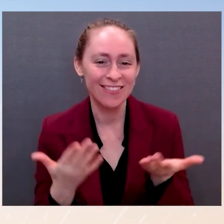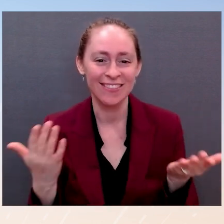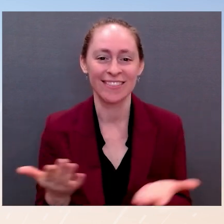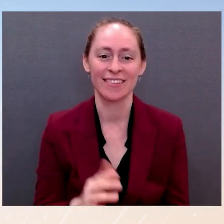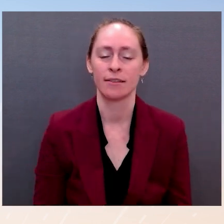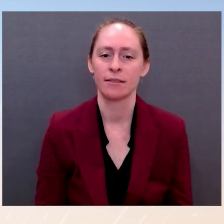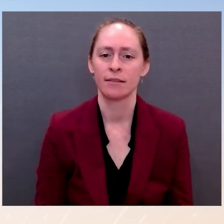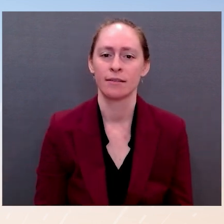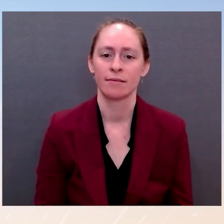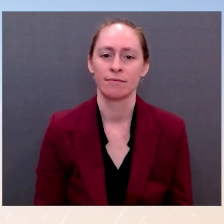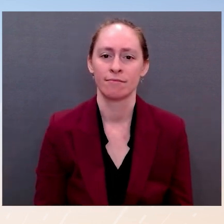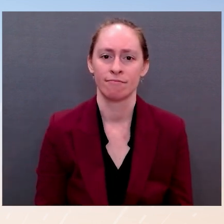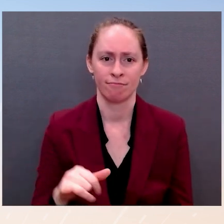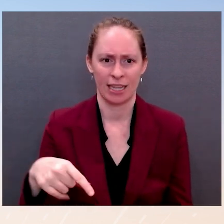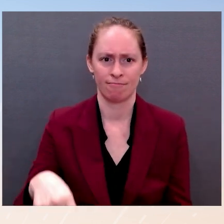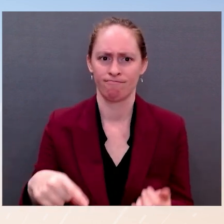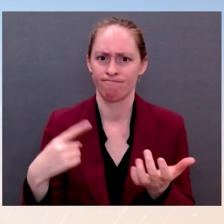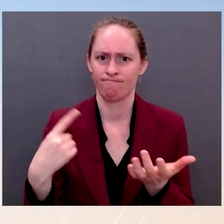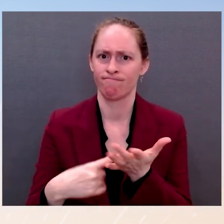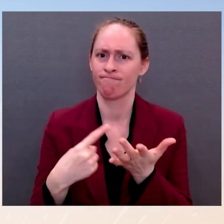incredibly important conversation and discussion.